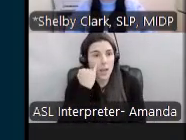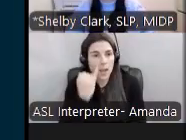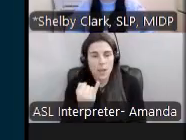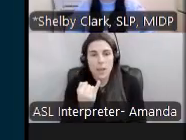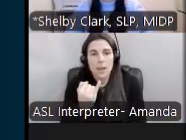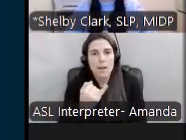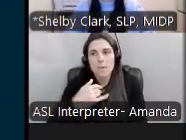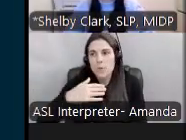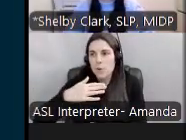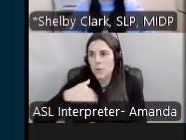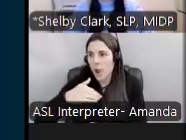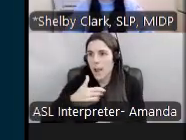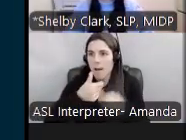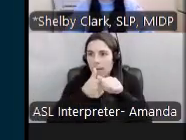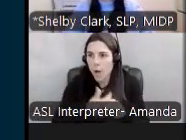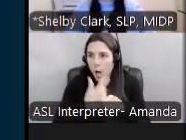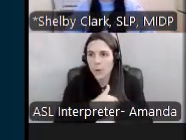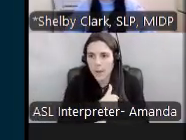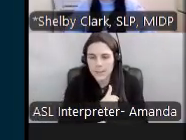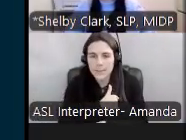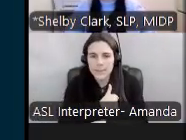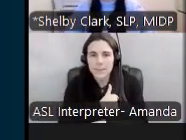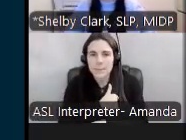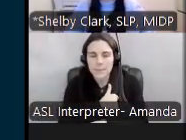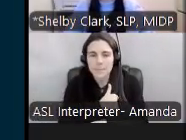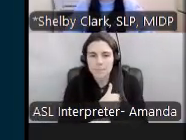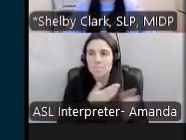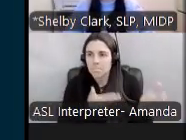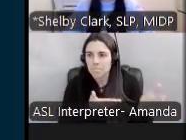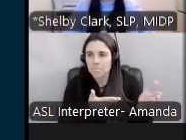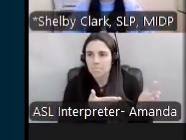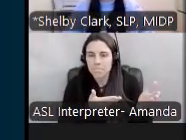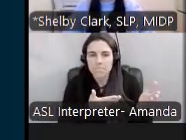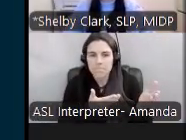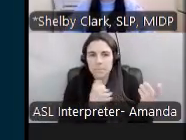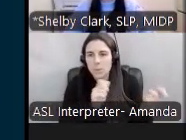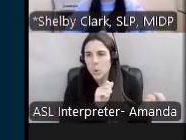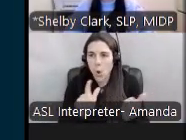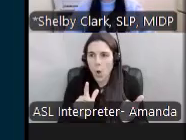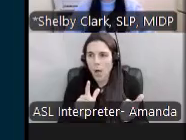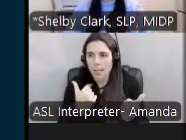followed us on social media, here are all of our tags and